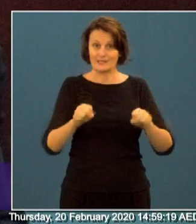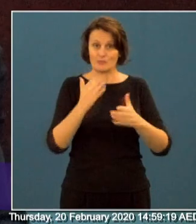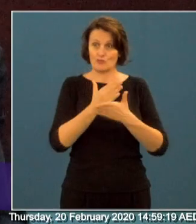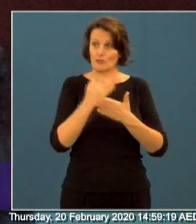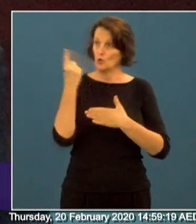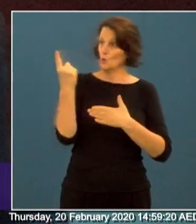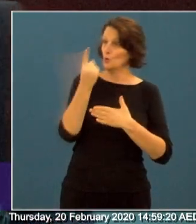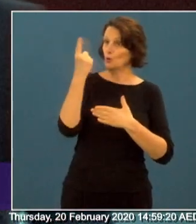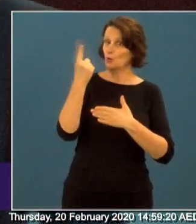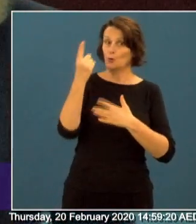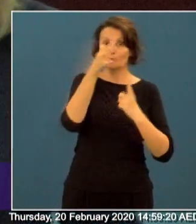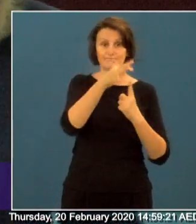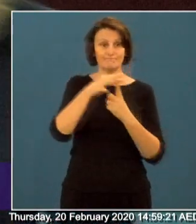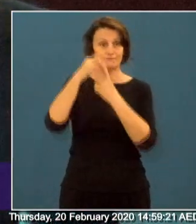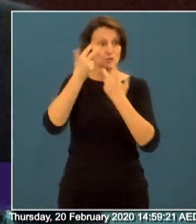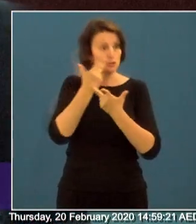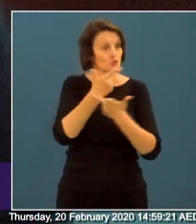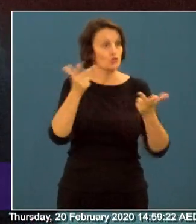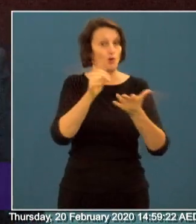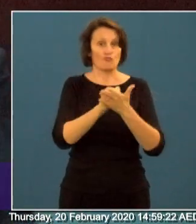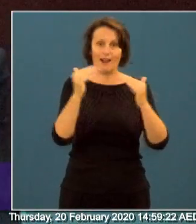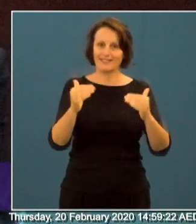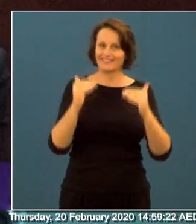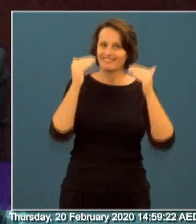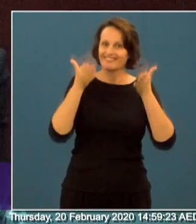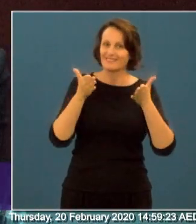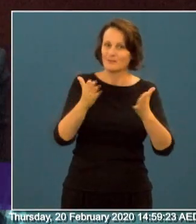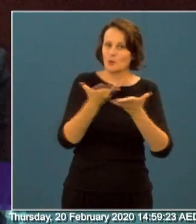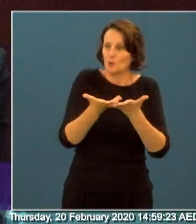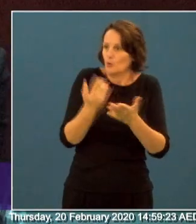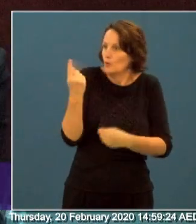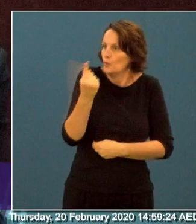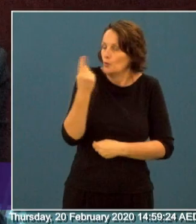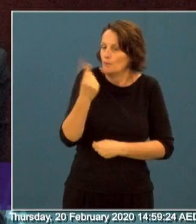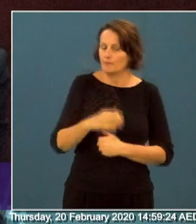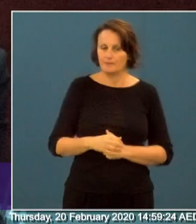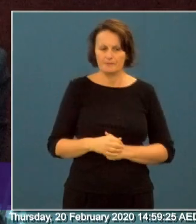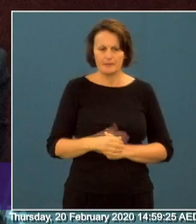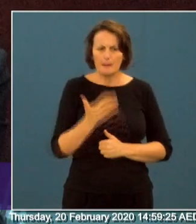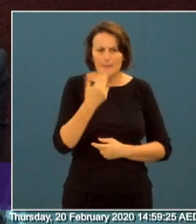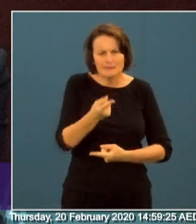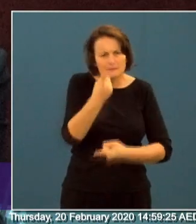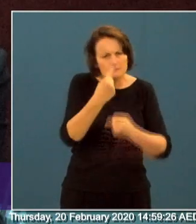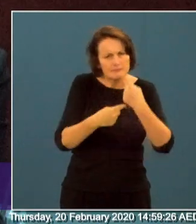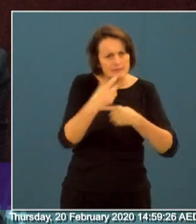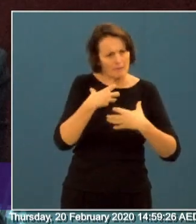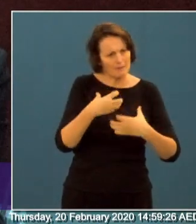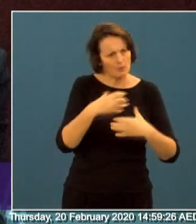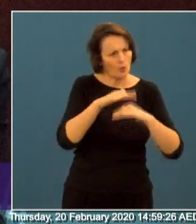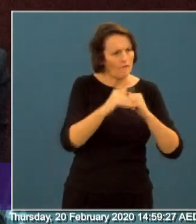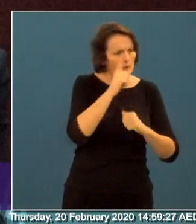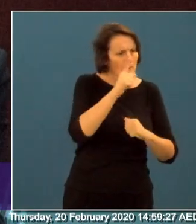How would you describe the health inequities experienced by people